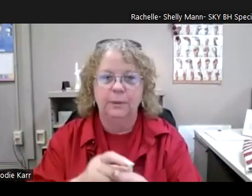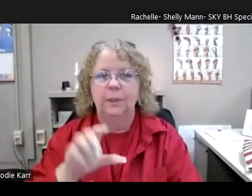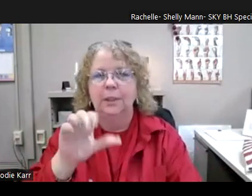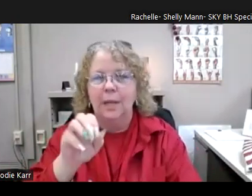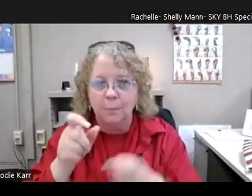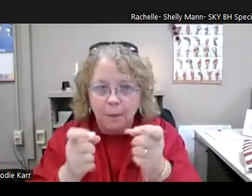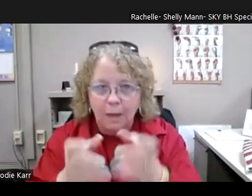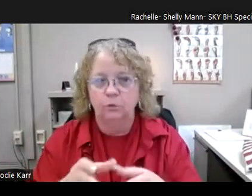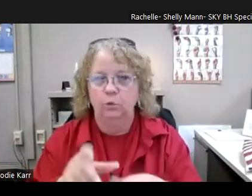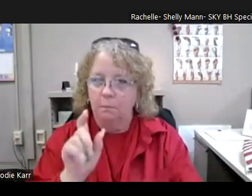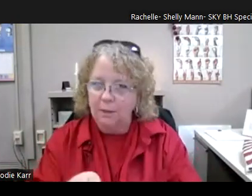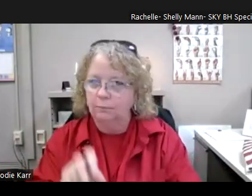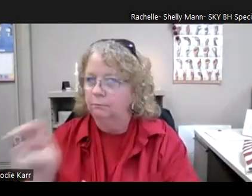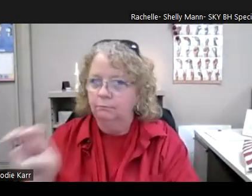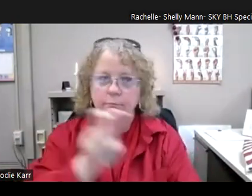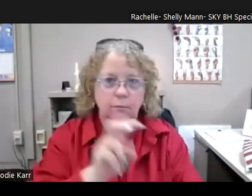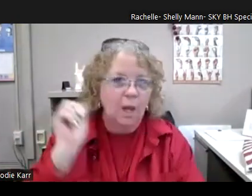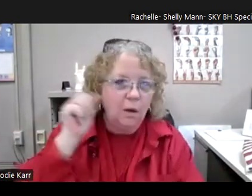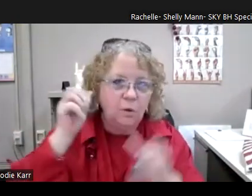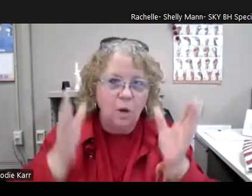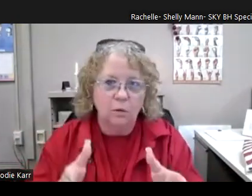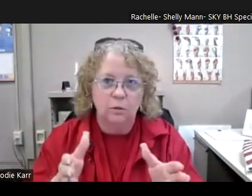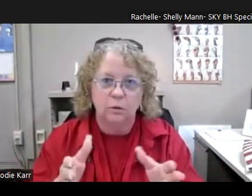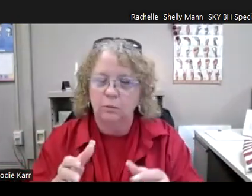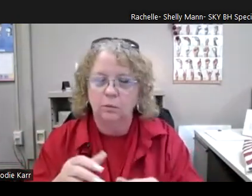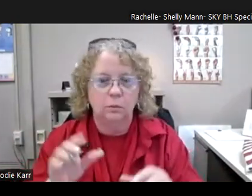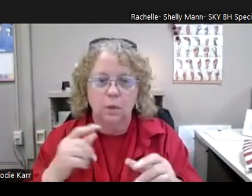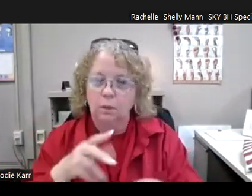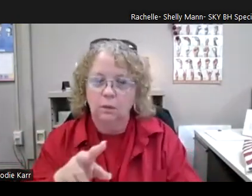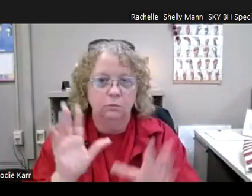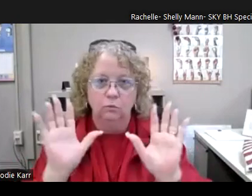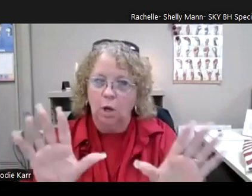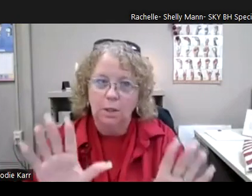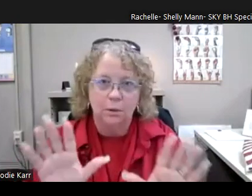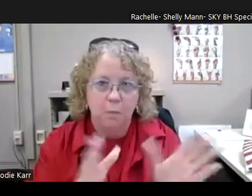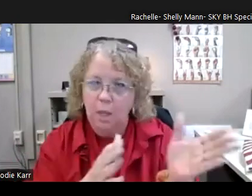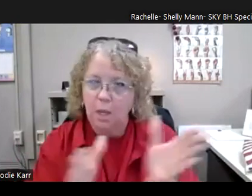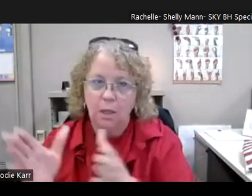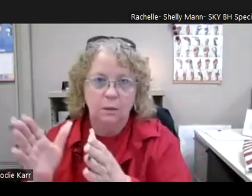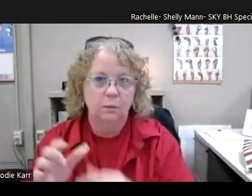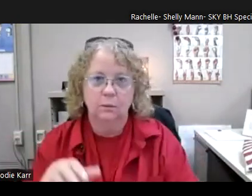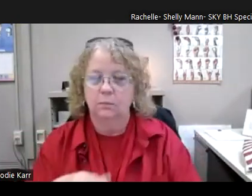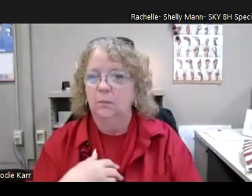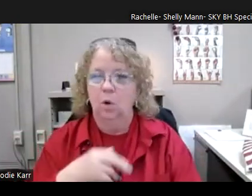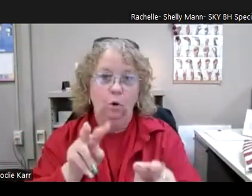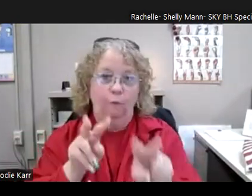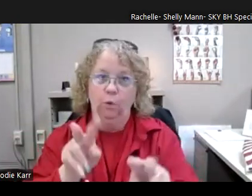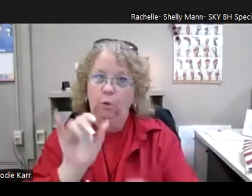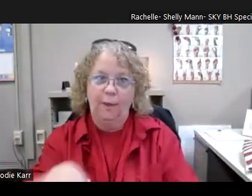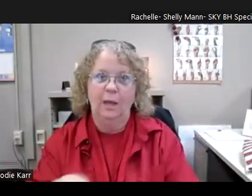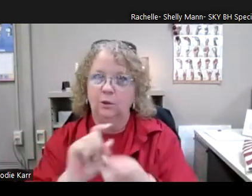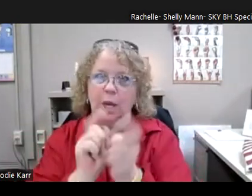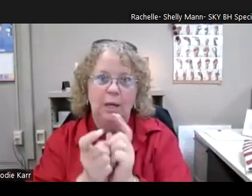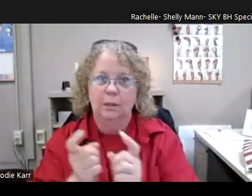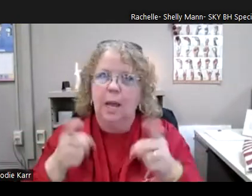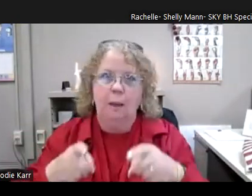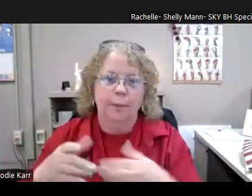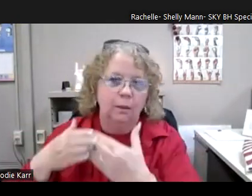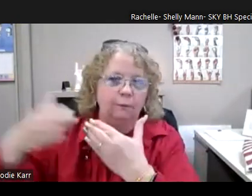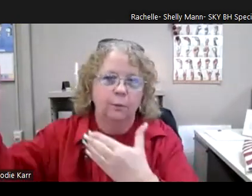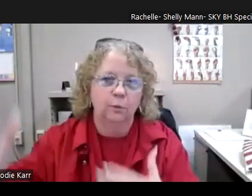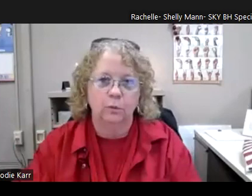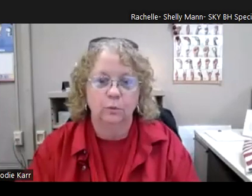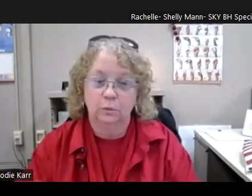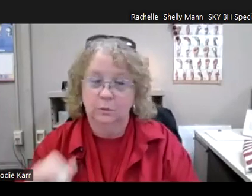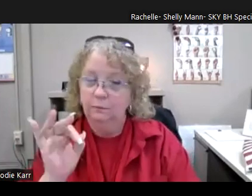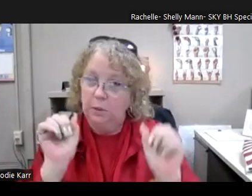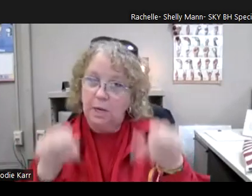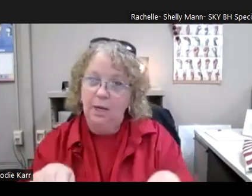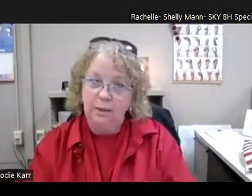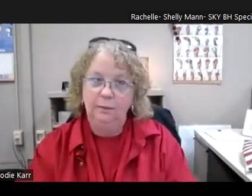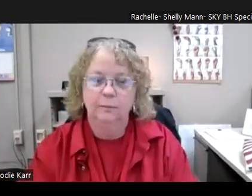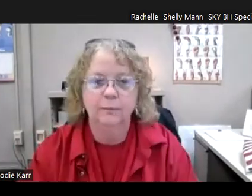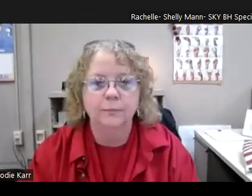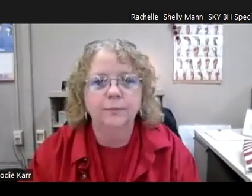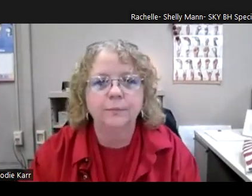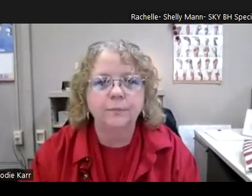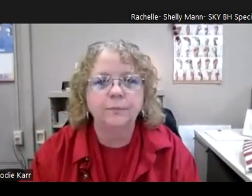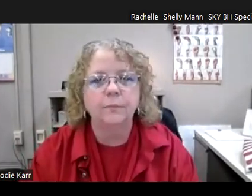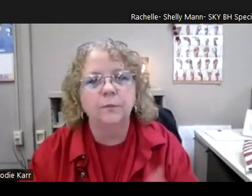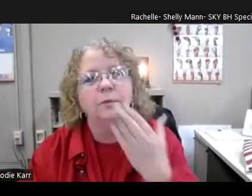: HELLO, MY NAME IS DODIE, KARR, AND I JUST WANTED TO MAKE A COMMENT THAT A LOT OF HARD OF HEARING INDIVIDUALS IN SOUTHEASTERN KENTUCKY FACE THESE KINDS OF PROBLEMS,